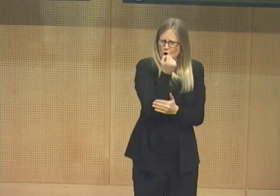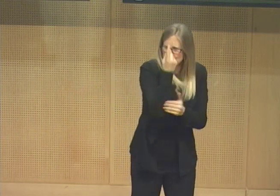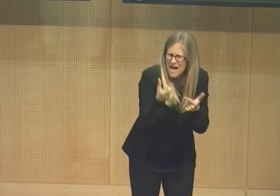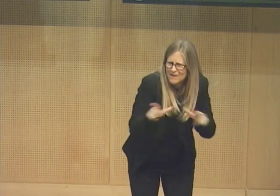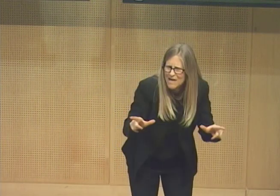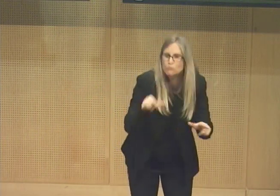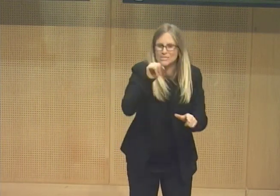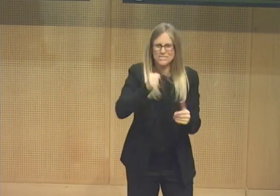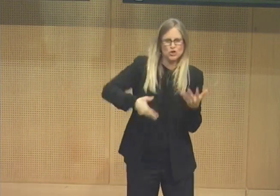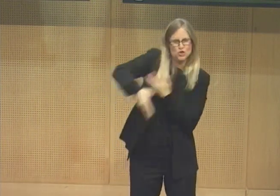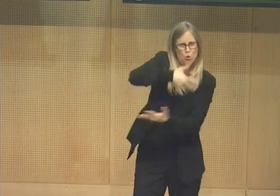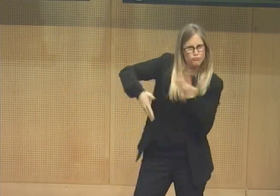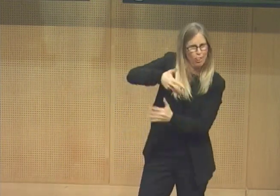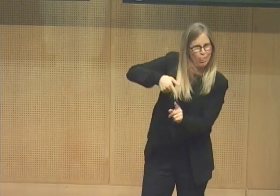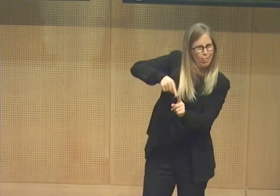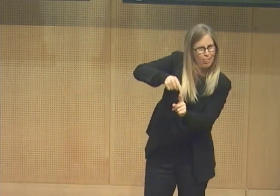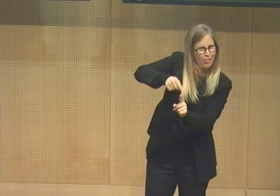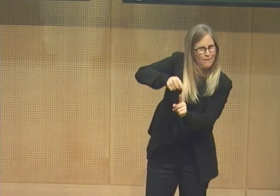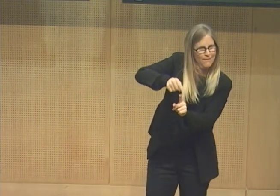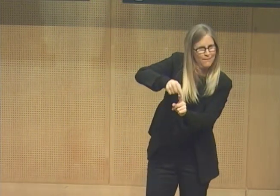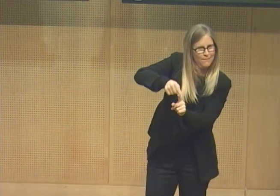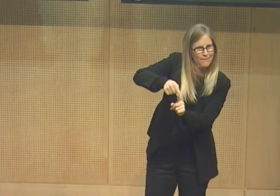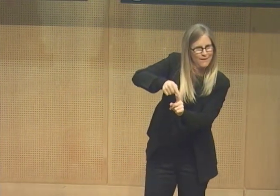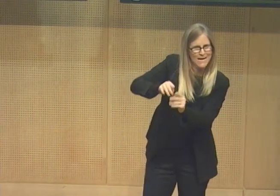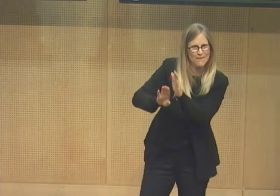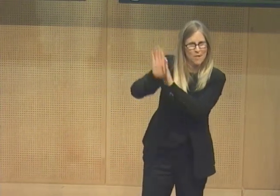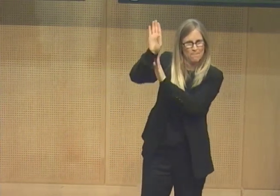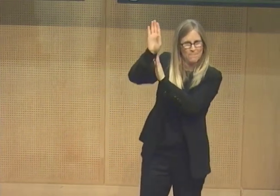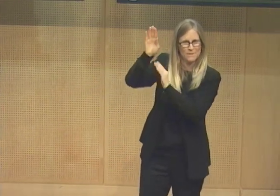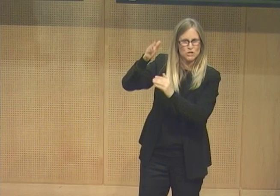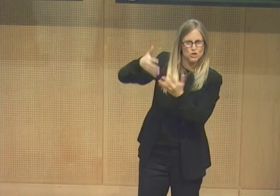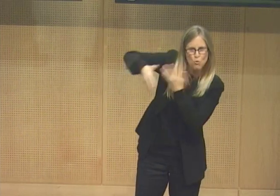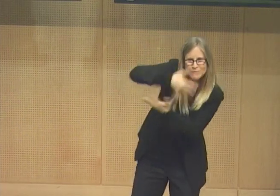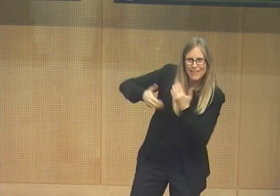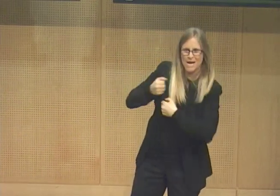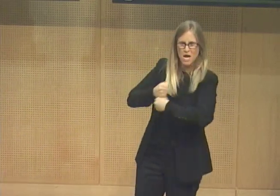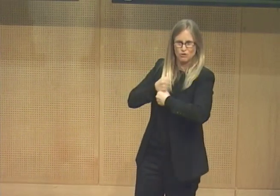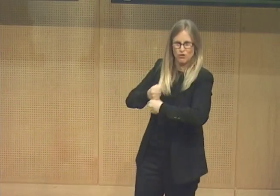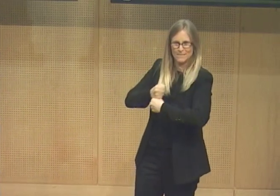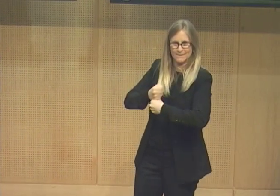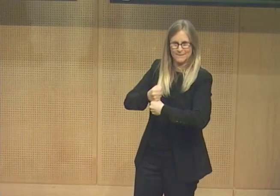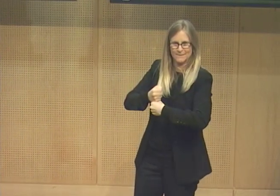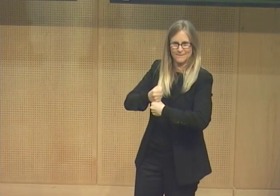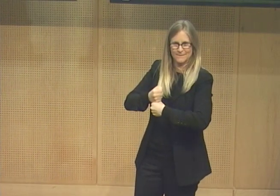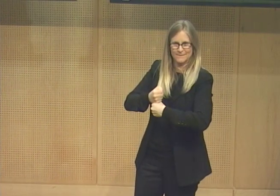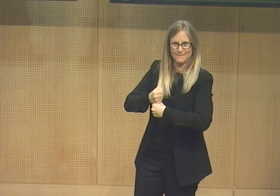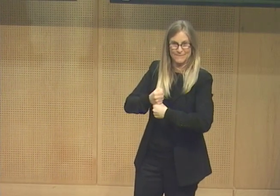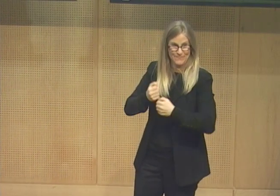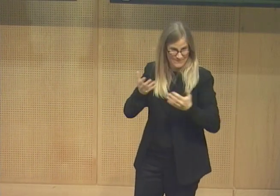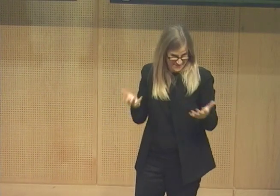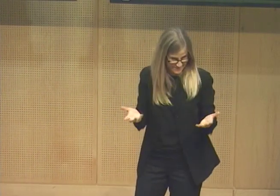that's happening, you have to understand the societal context in which it's situated.